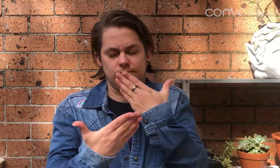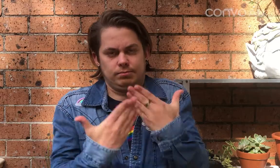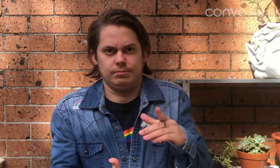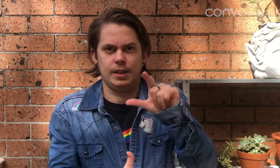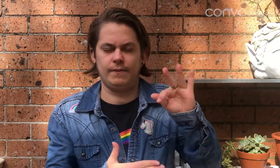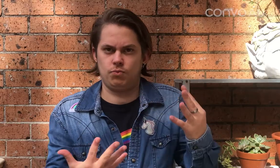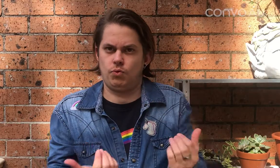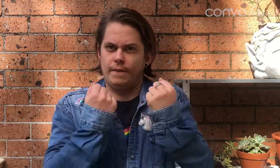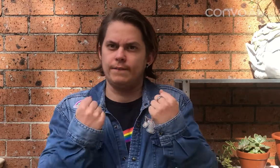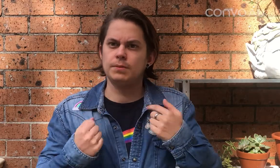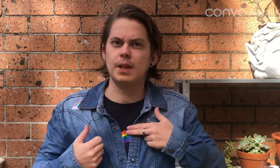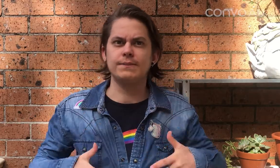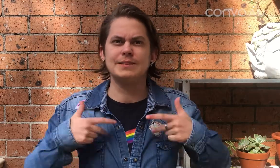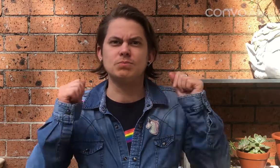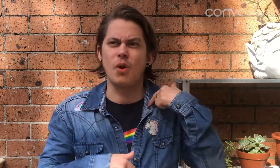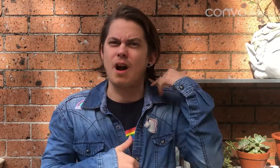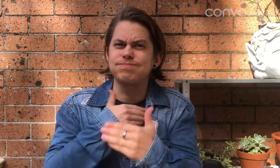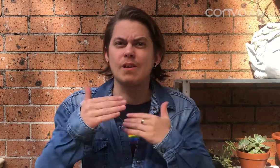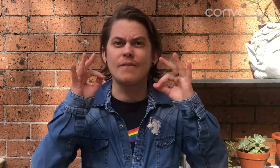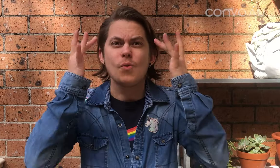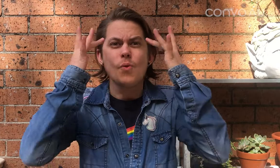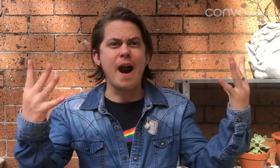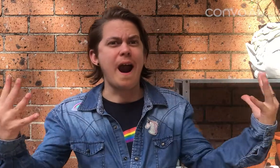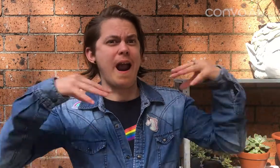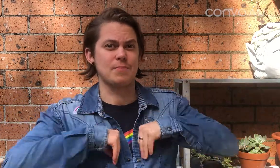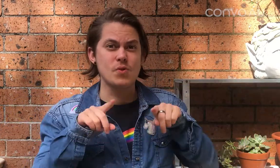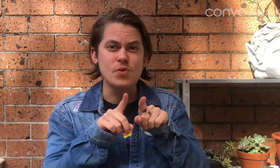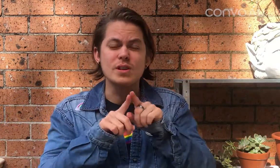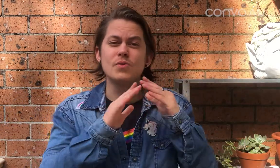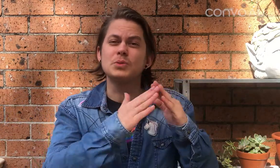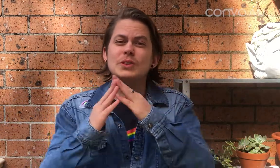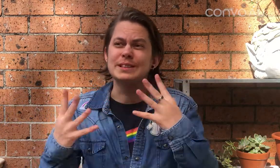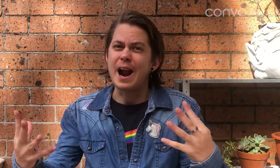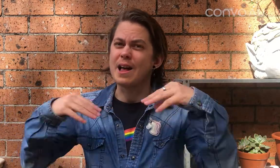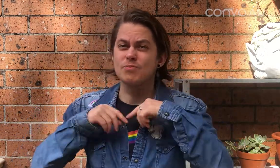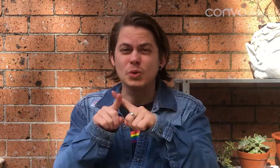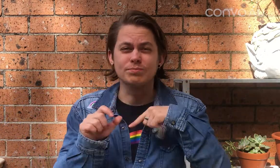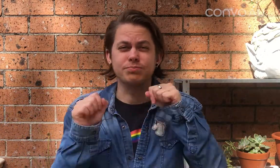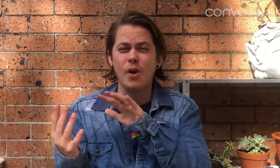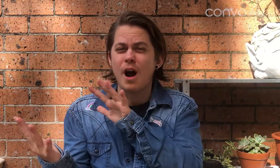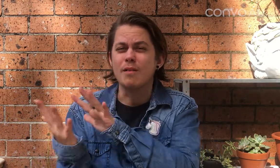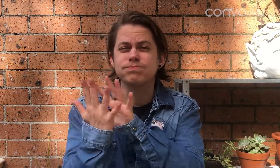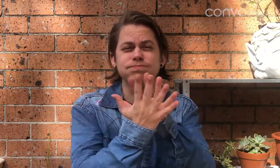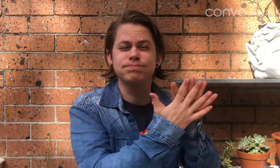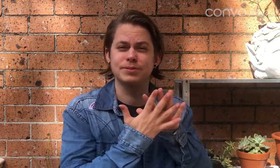I am thankful for the existence of LSF, it gives me life so that I can move forward in my culture which is embedded in me and my community where I can meet a lot of people.